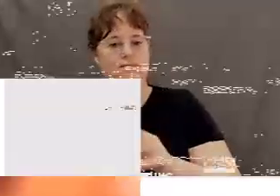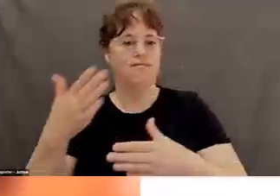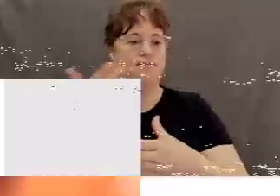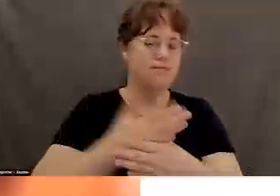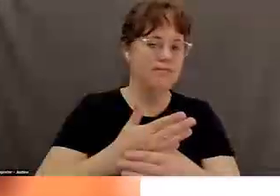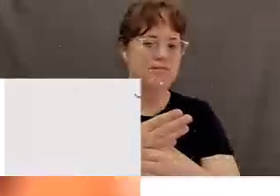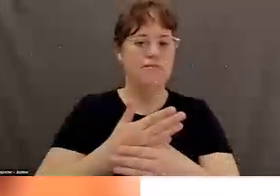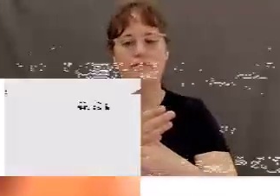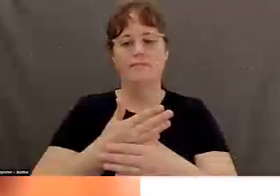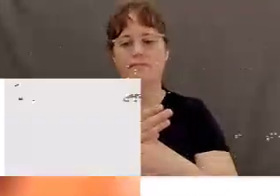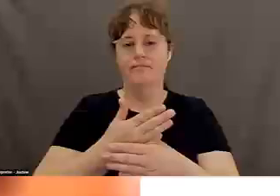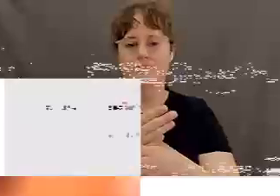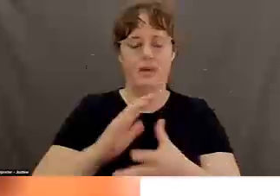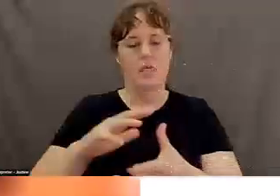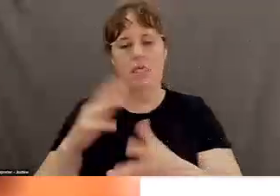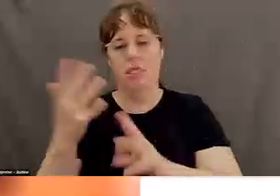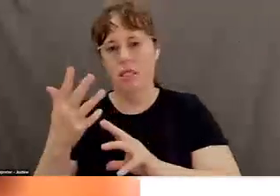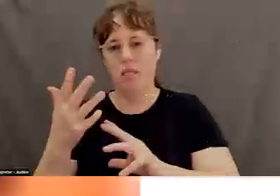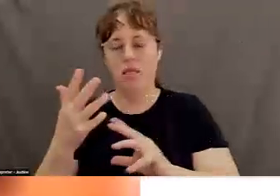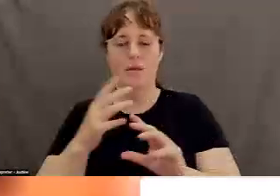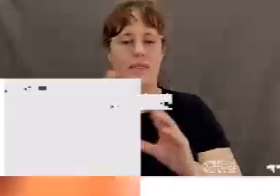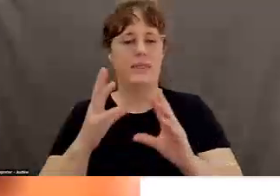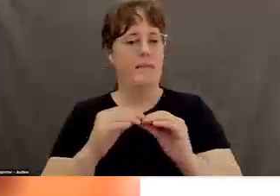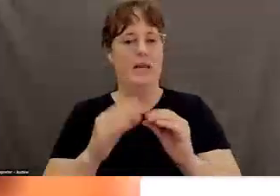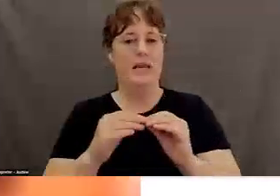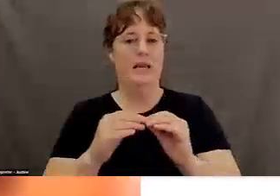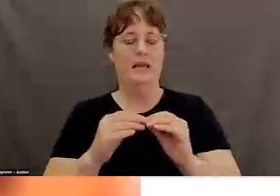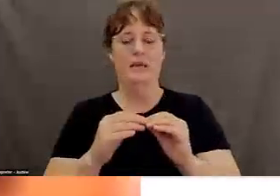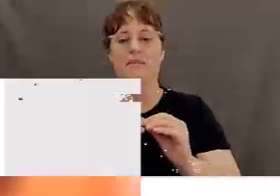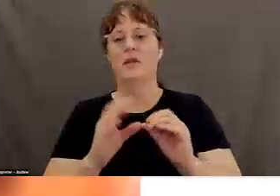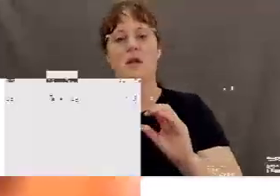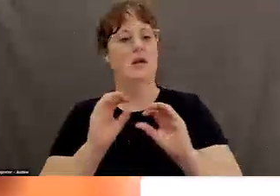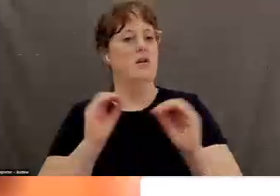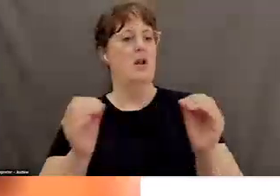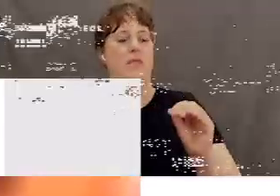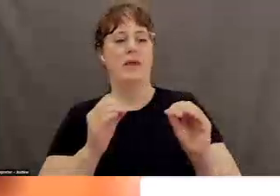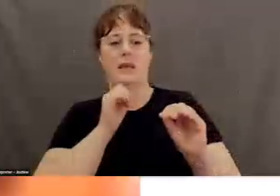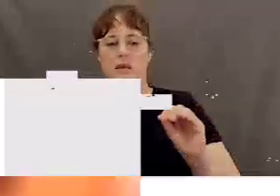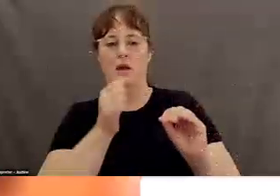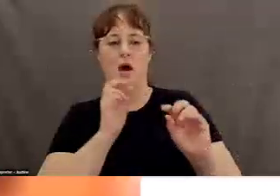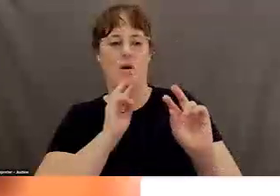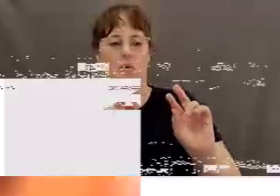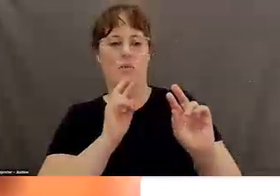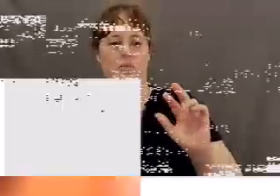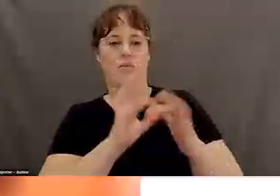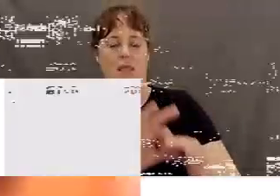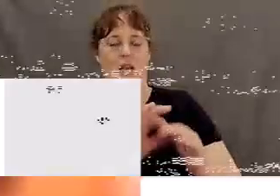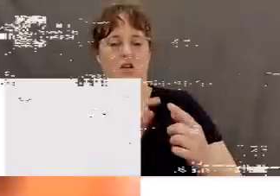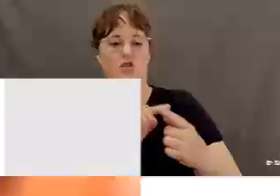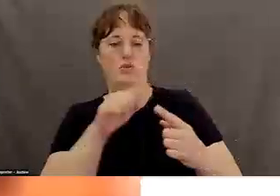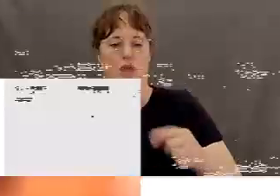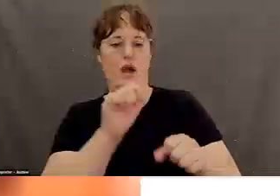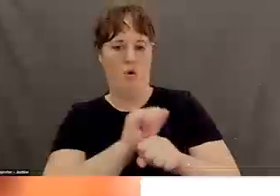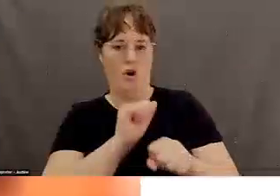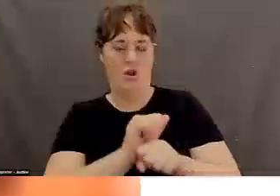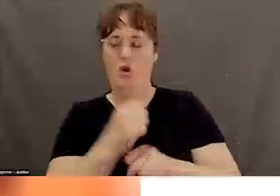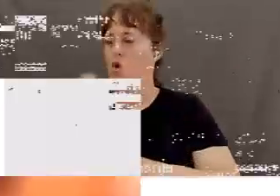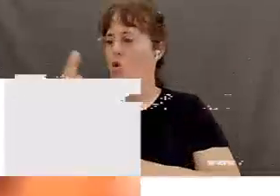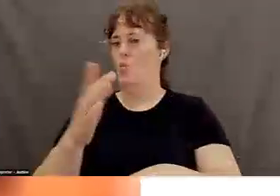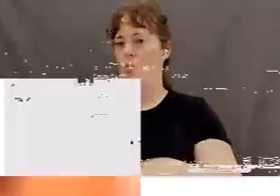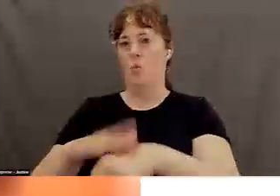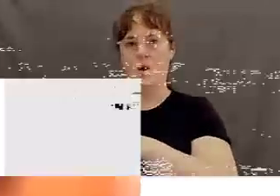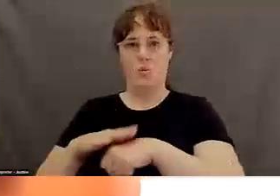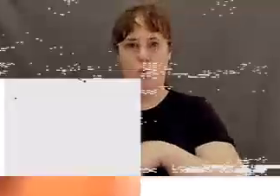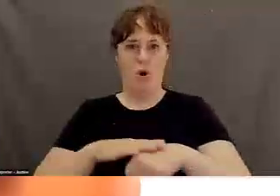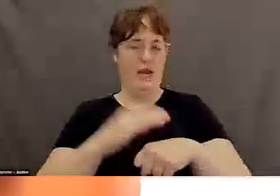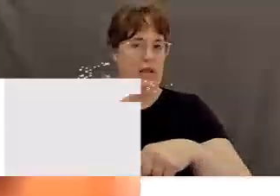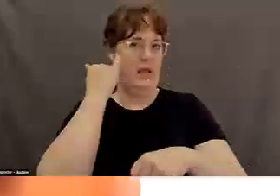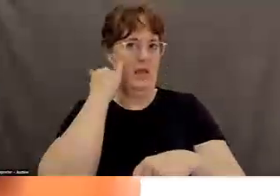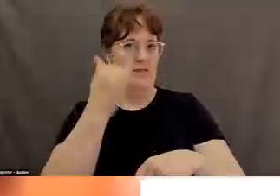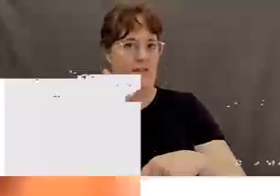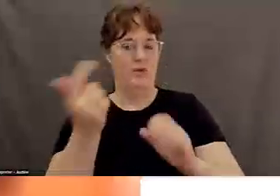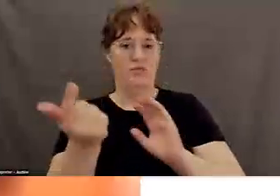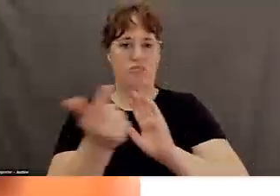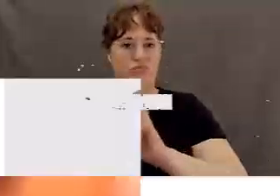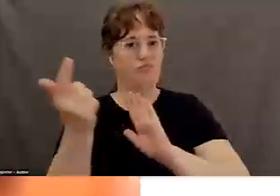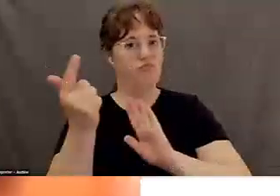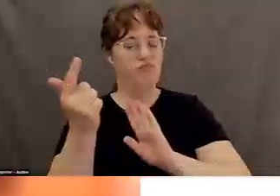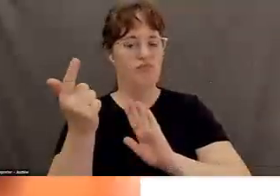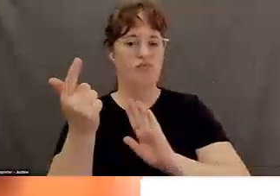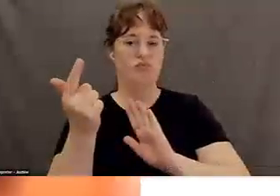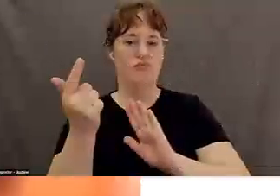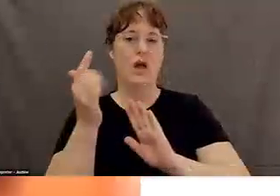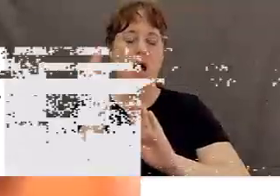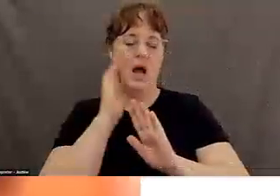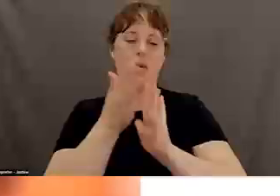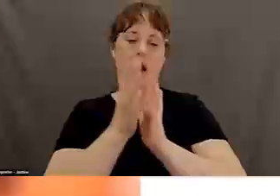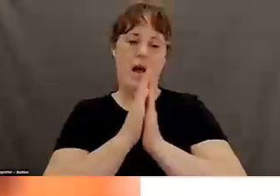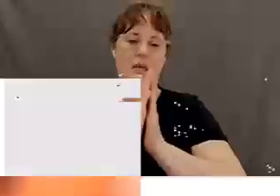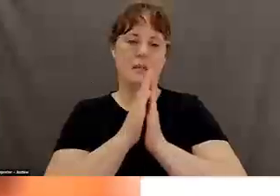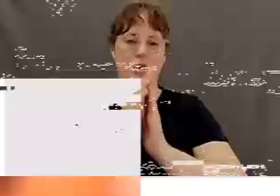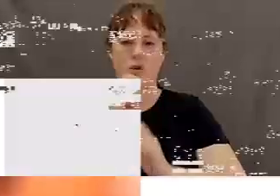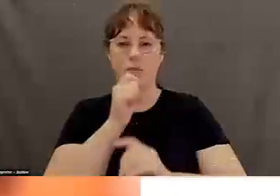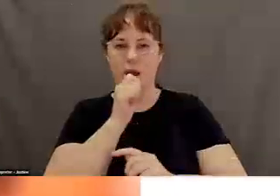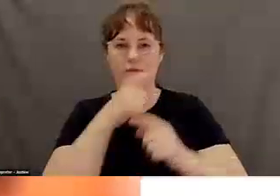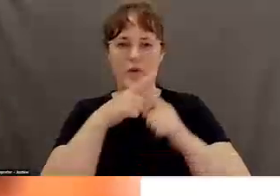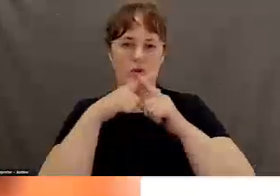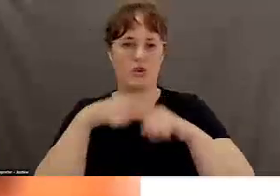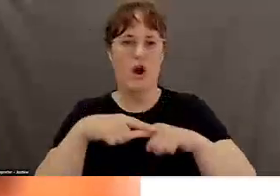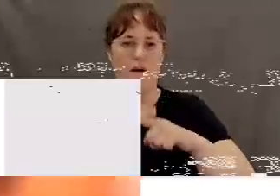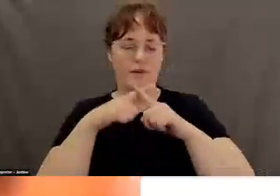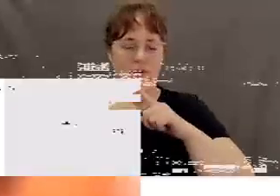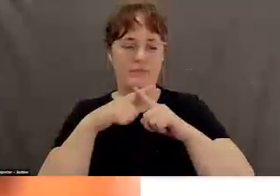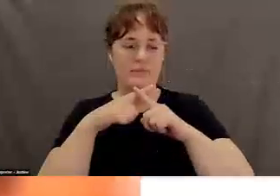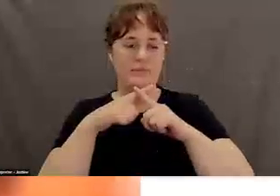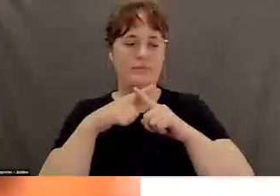Boardroom: conduct of this meeting, including conduct that is not germane to the committee's agenda or work. This is the only warning speakers will receive if these rules are not followed. I will ask that the microphone be turned off. I appreciate your adherence to these rules.